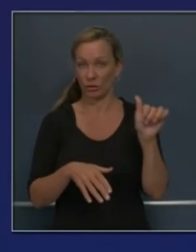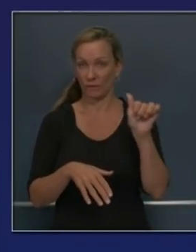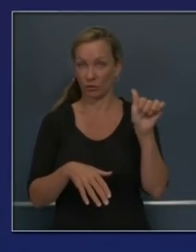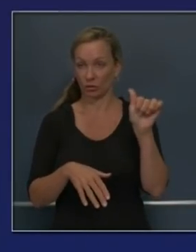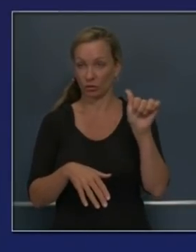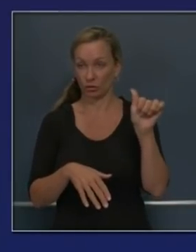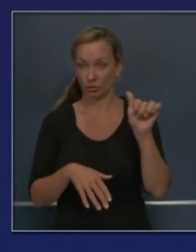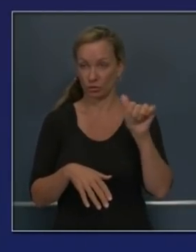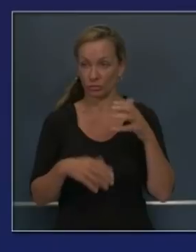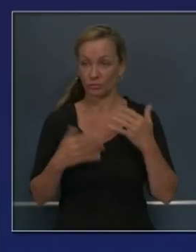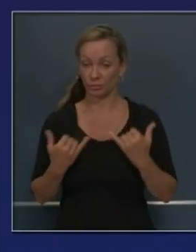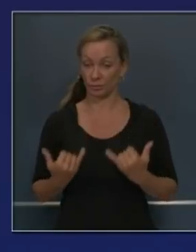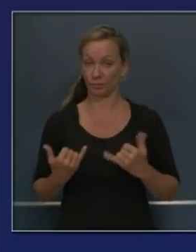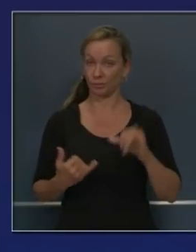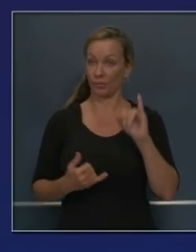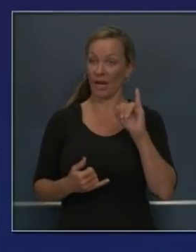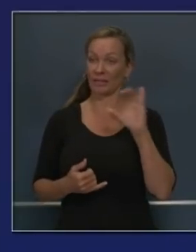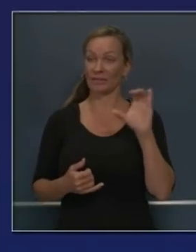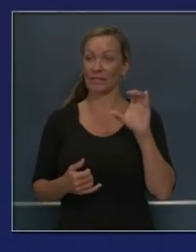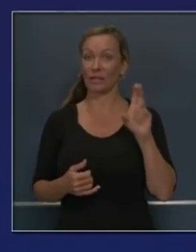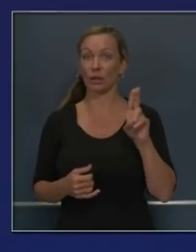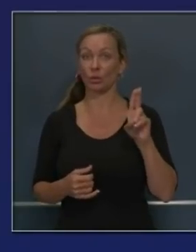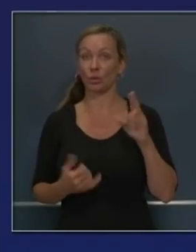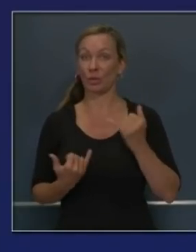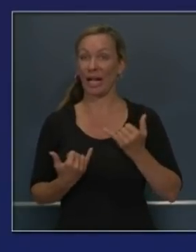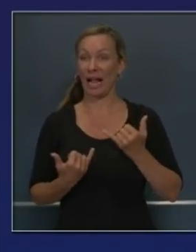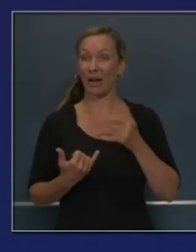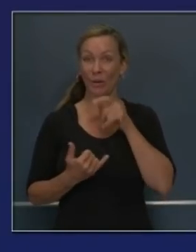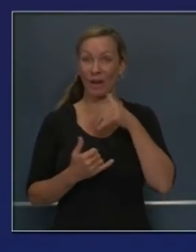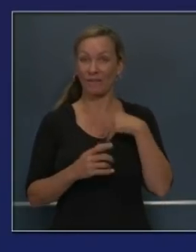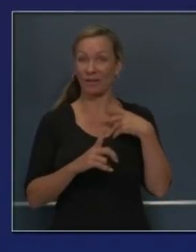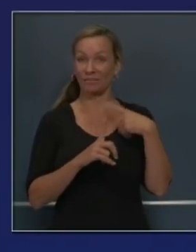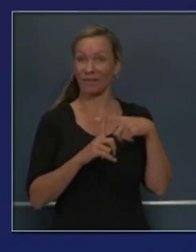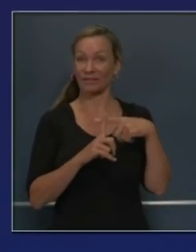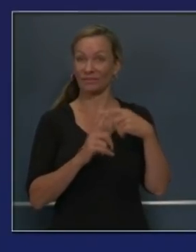DAY PERIOD DOWN 19 PERCENT OVER